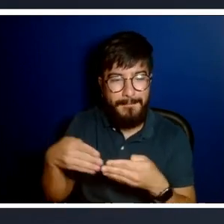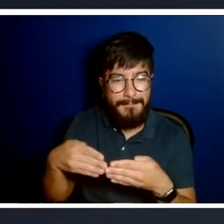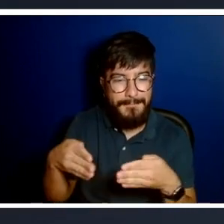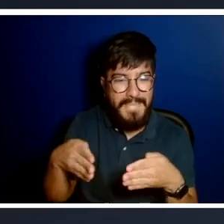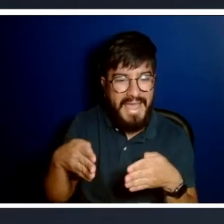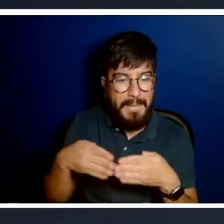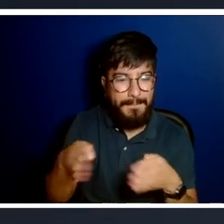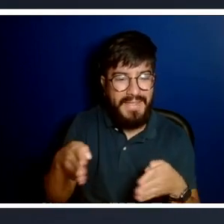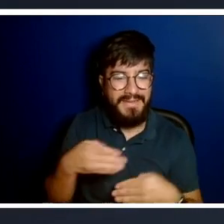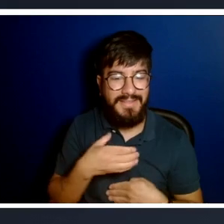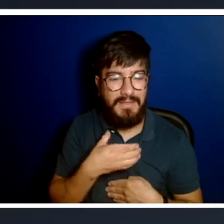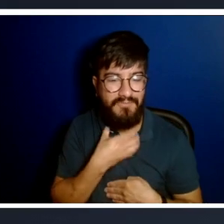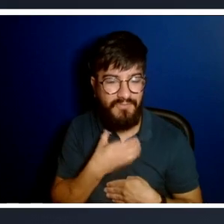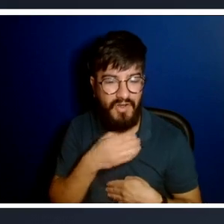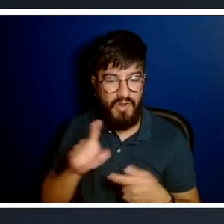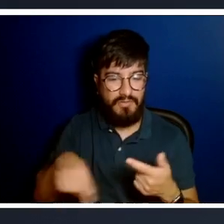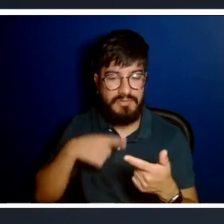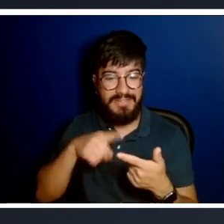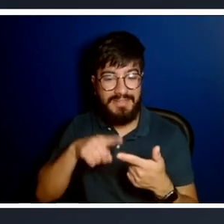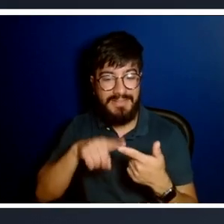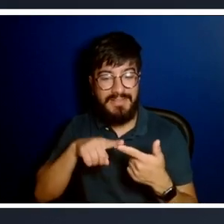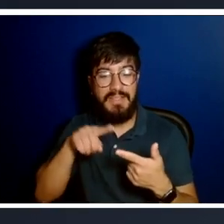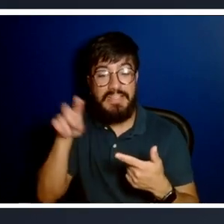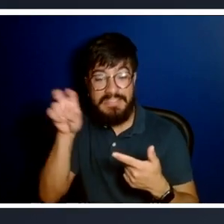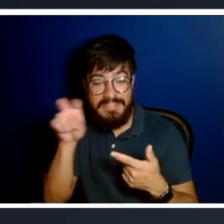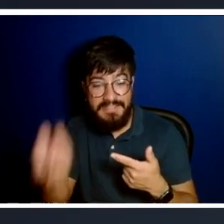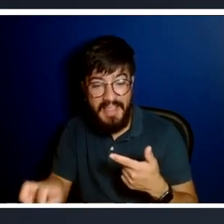type of salamander, cause I'm from California. Kaden Borseth: